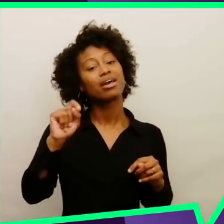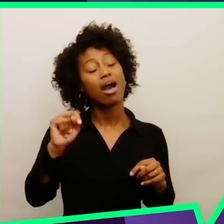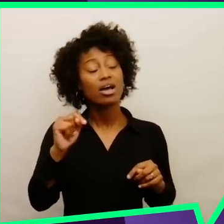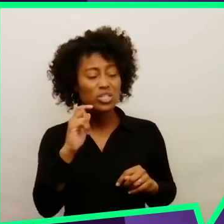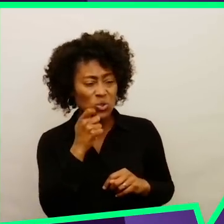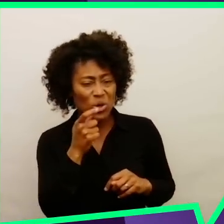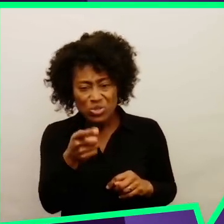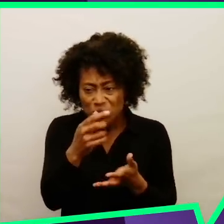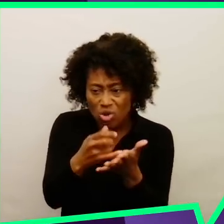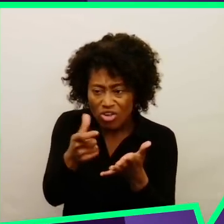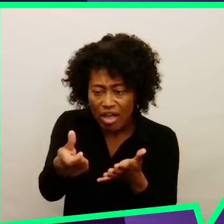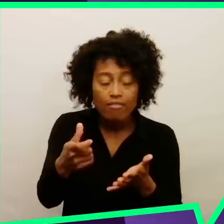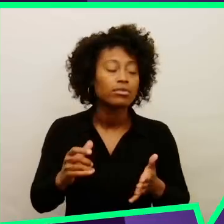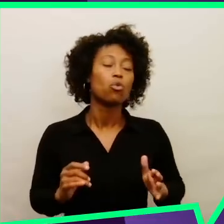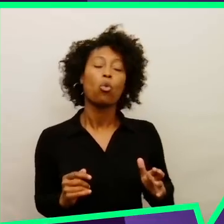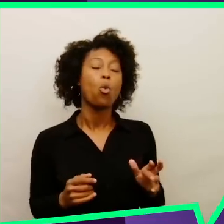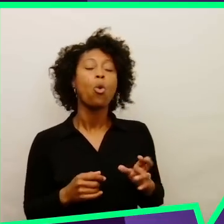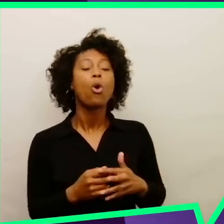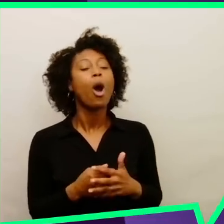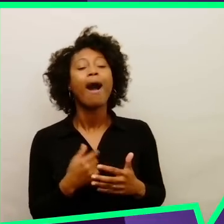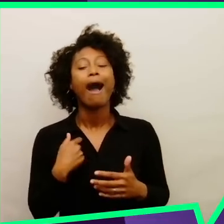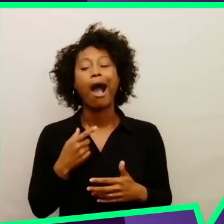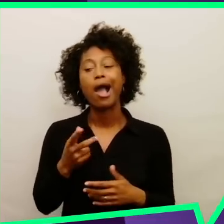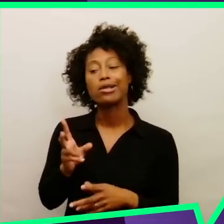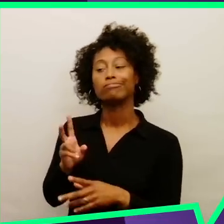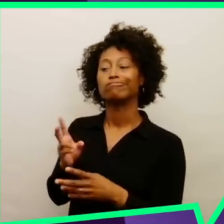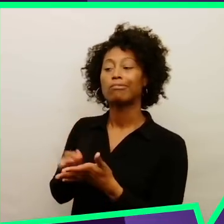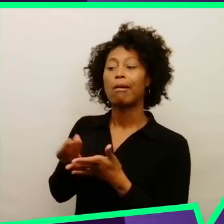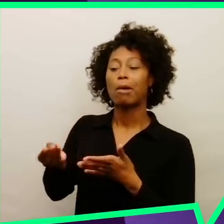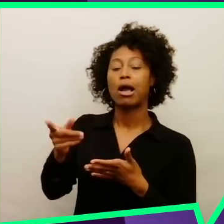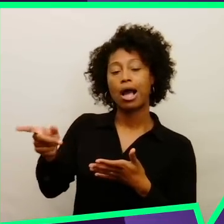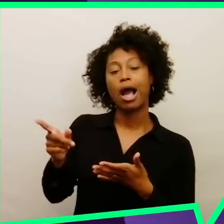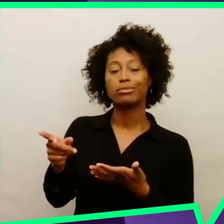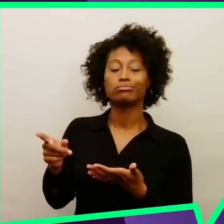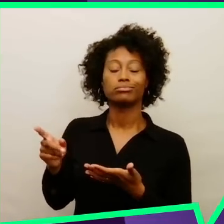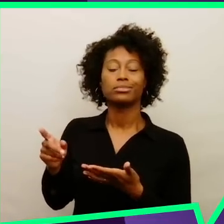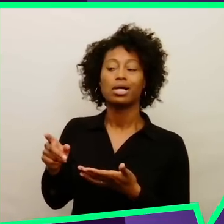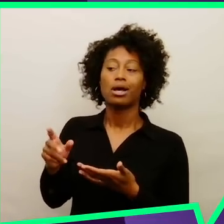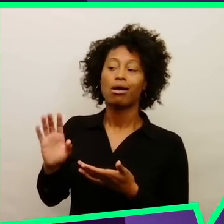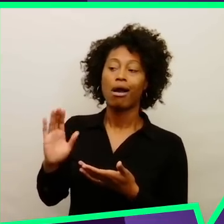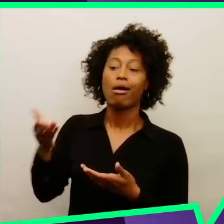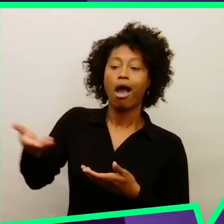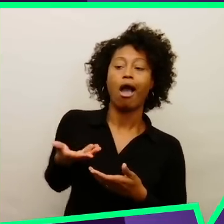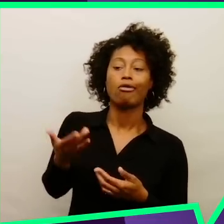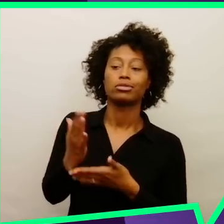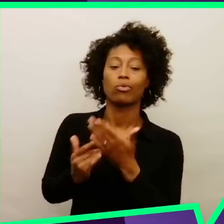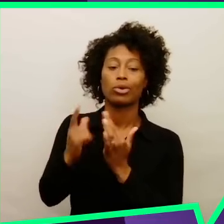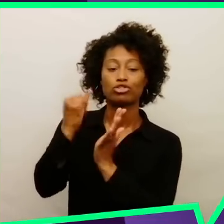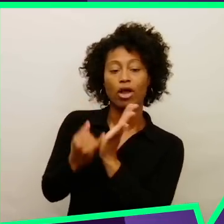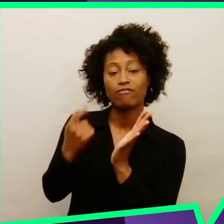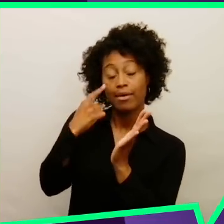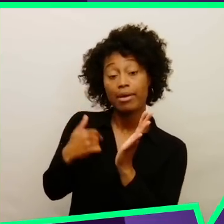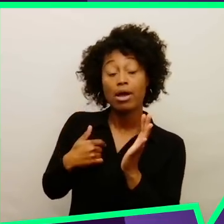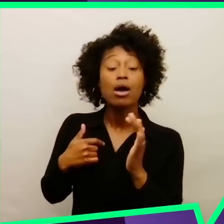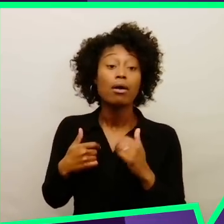No, actually, I had somebody-- I commissioned it. Somebody drew it. But I do actually do 3D artwork myself.